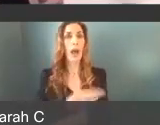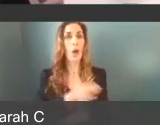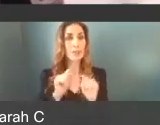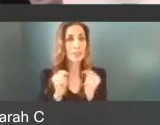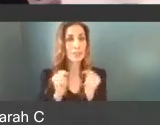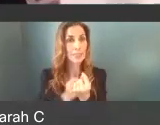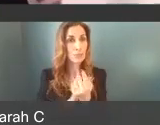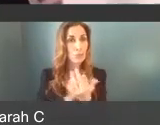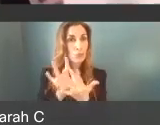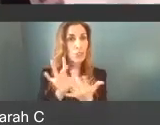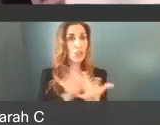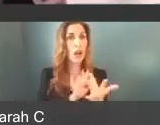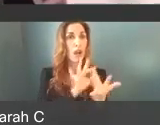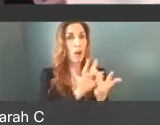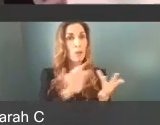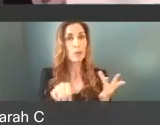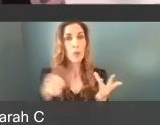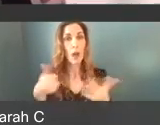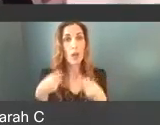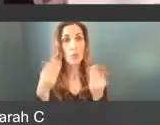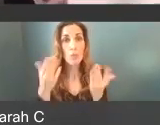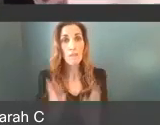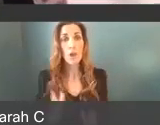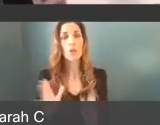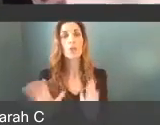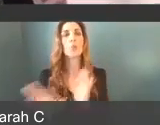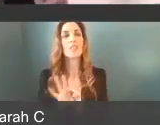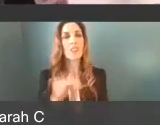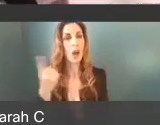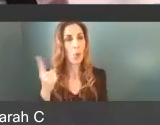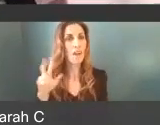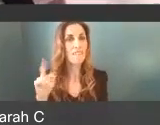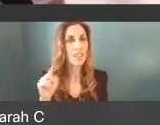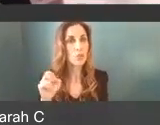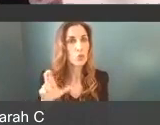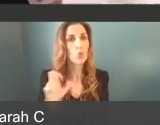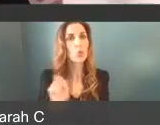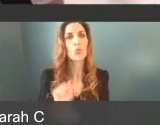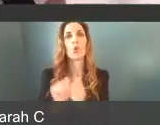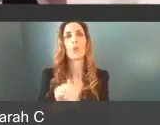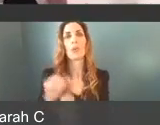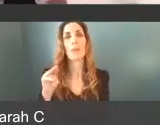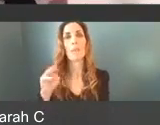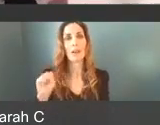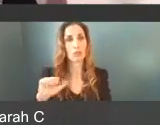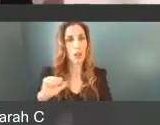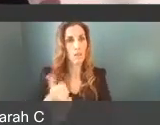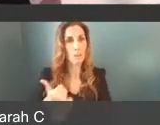other providers and we found a vendor working with a Microsoft-based solution and we have actually